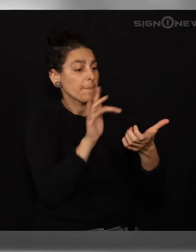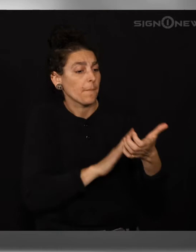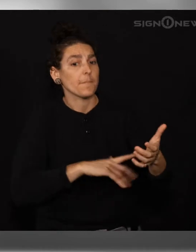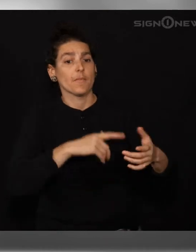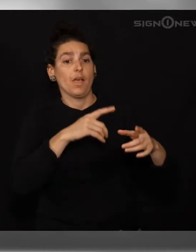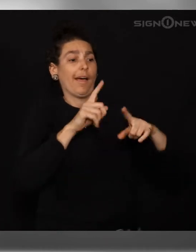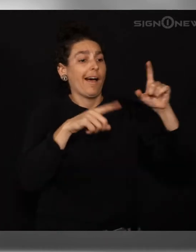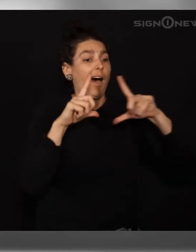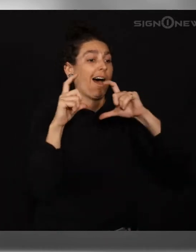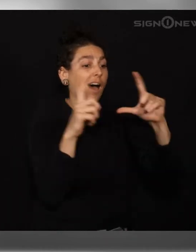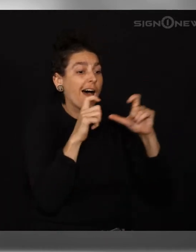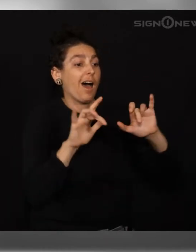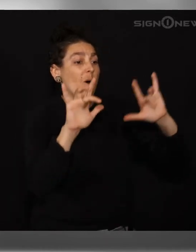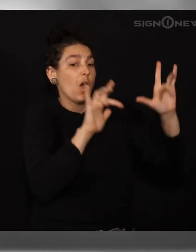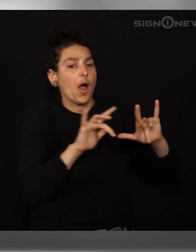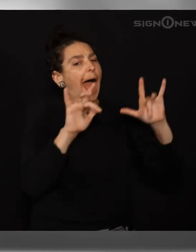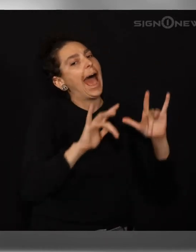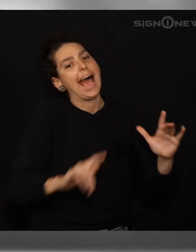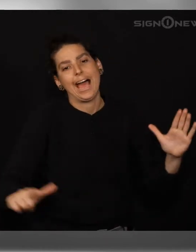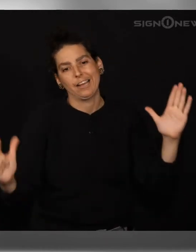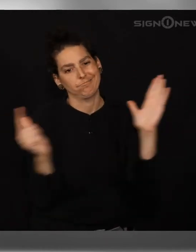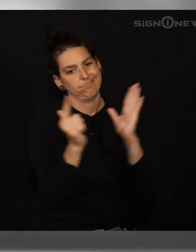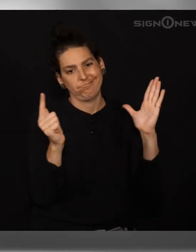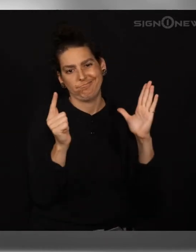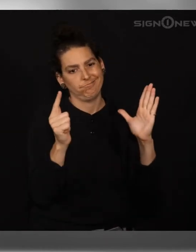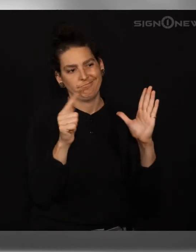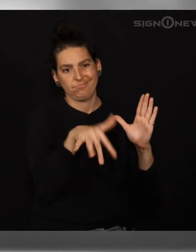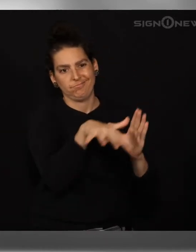recording or other communication is not allowed during voting.